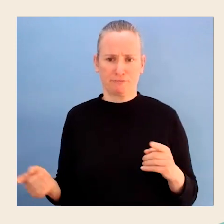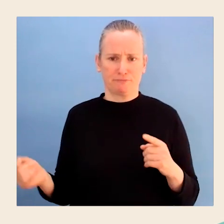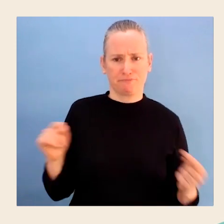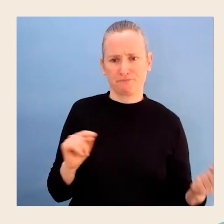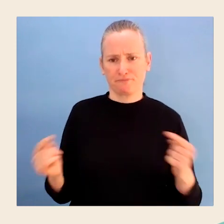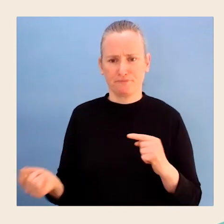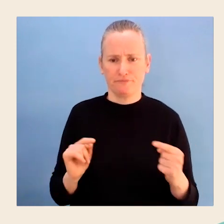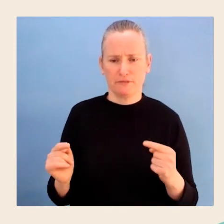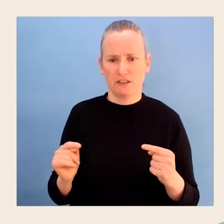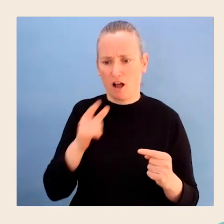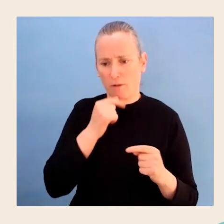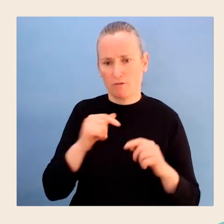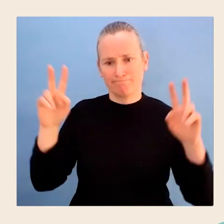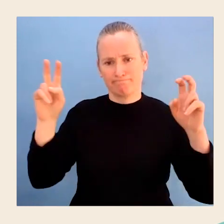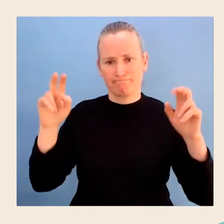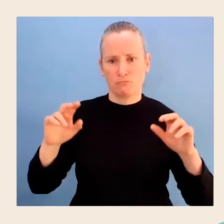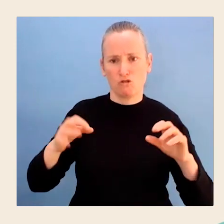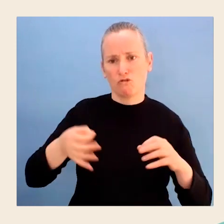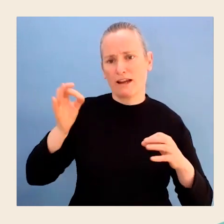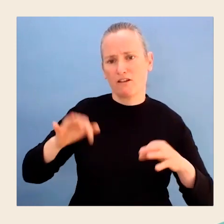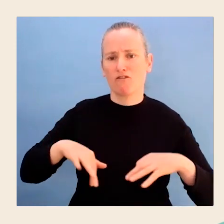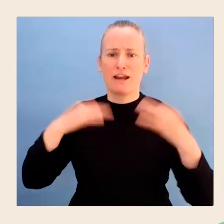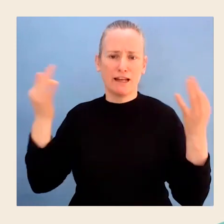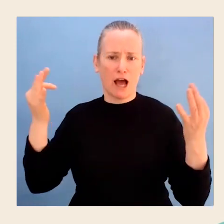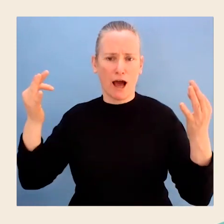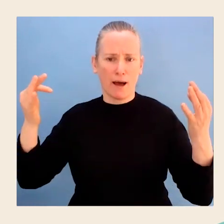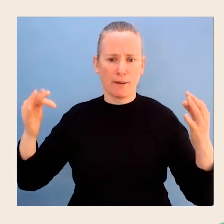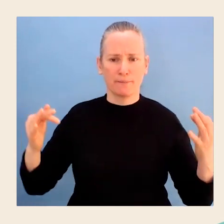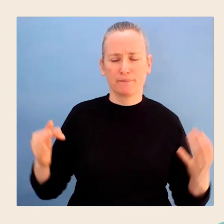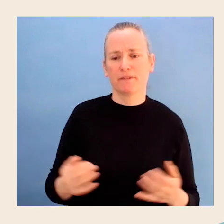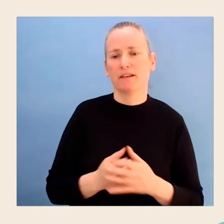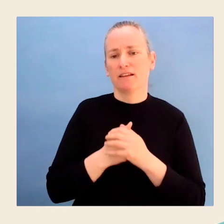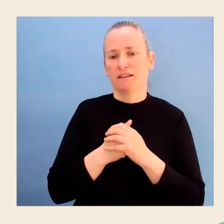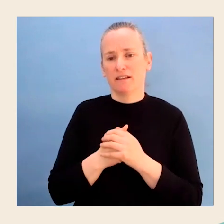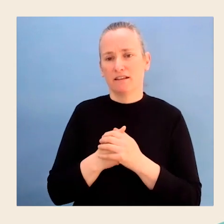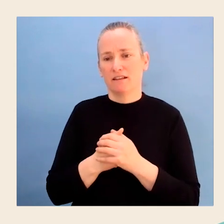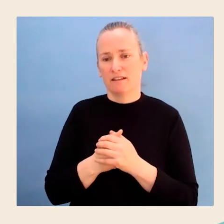Nobody says you can't have diverse perspectives,